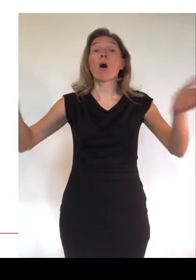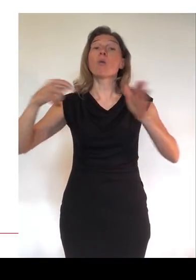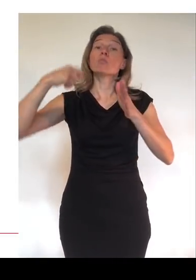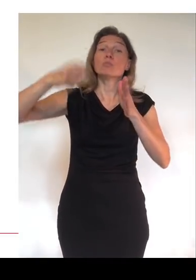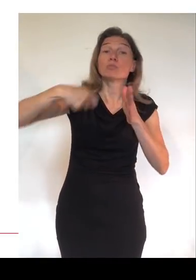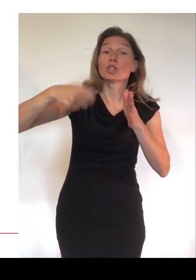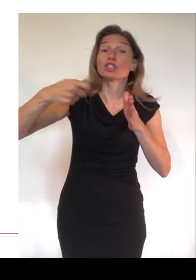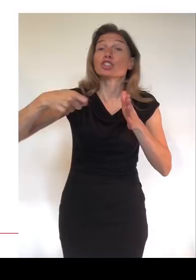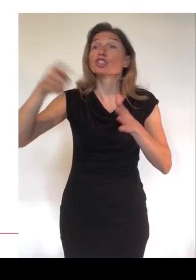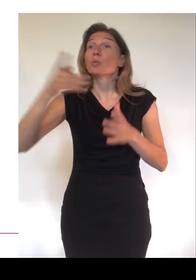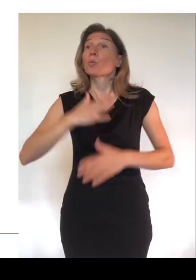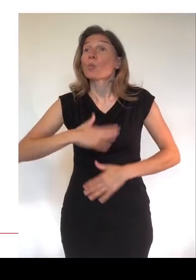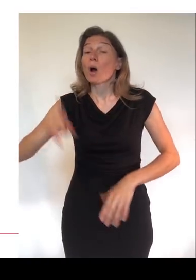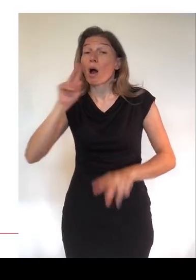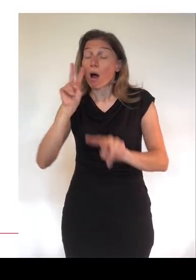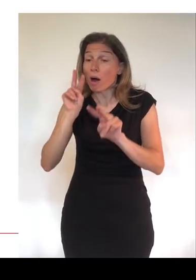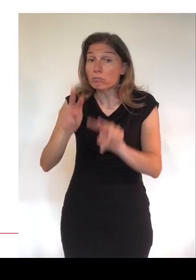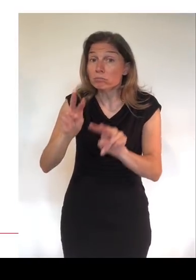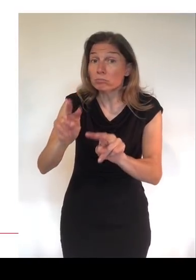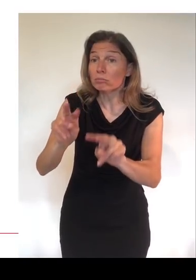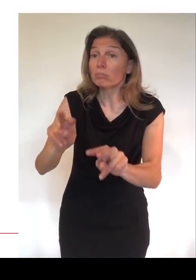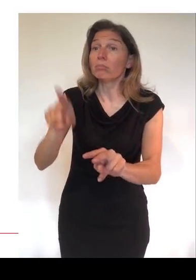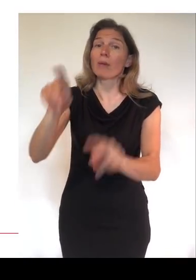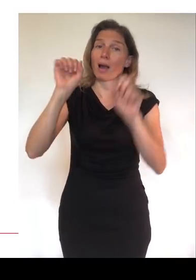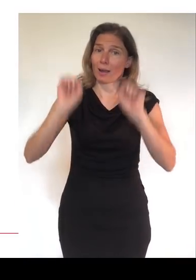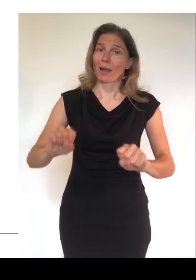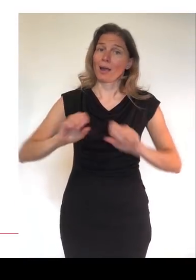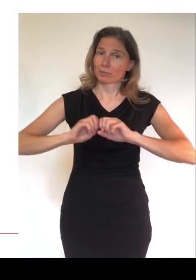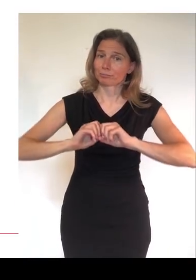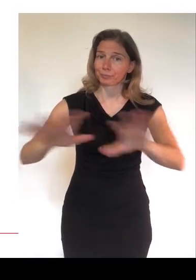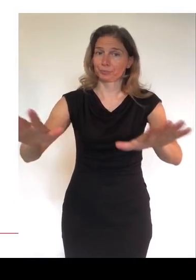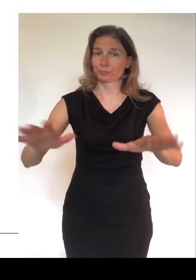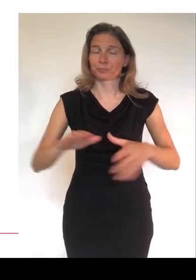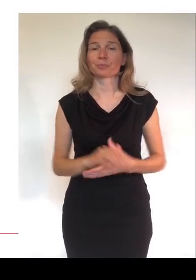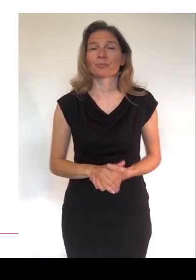and for observing Kenyan children and Georgine will talk a little bit more about